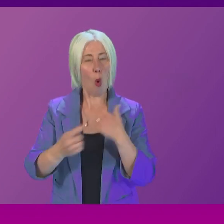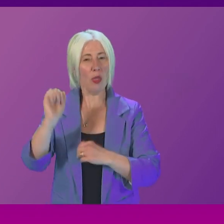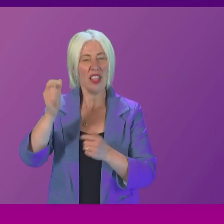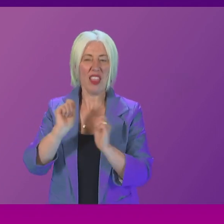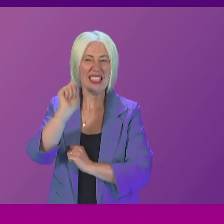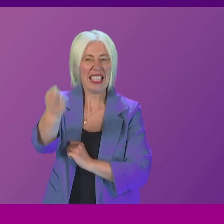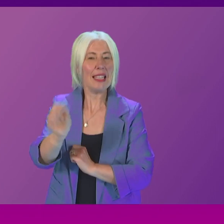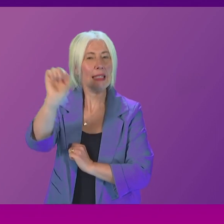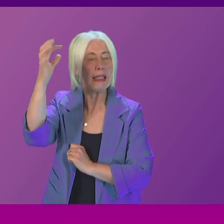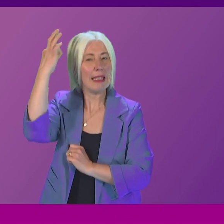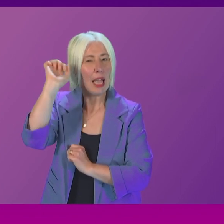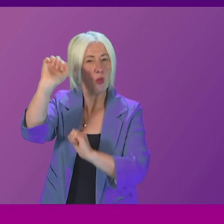It seems that, as far as he is concerned, it is nothing to do with this Parliament,